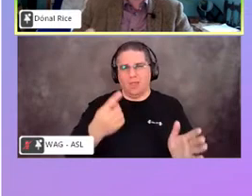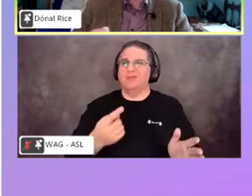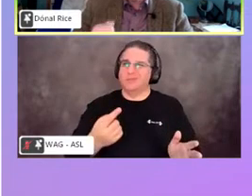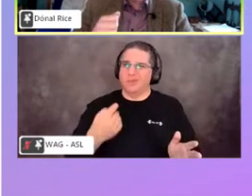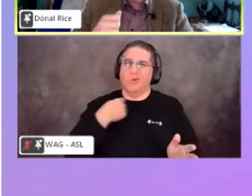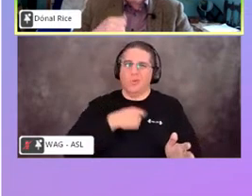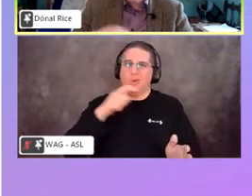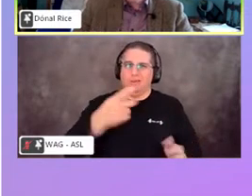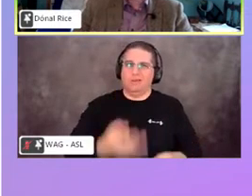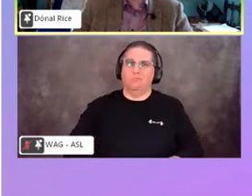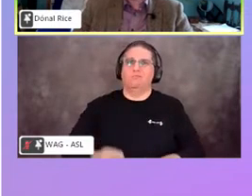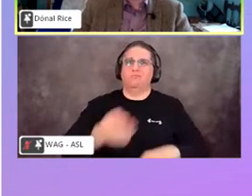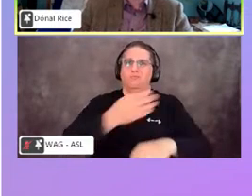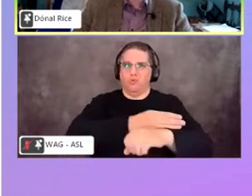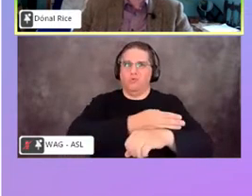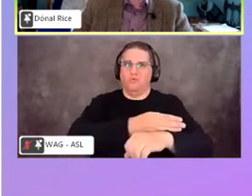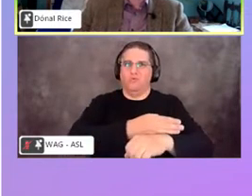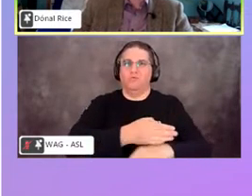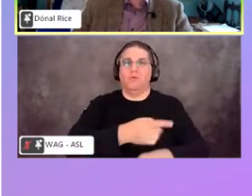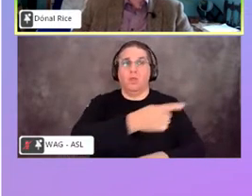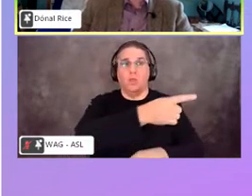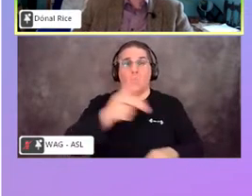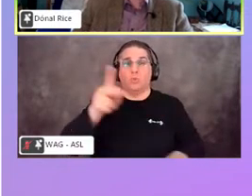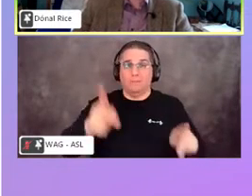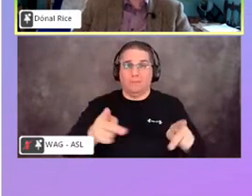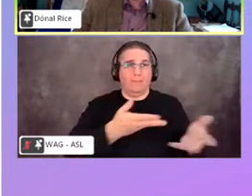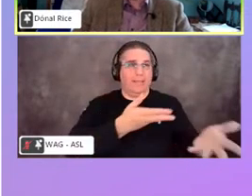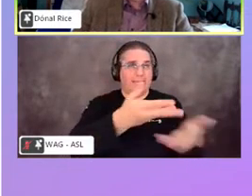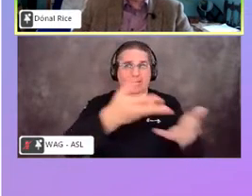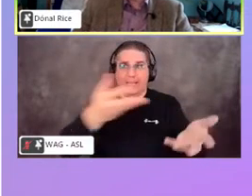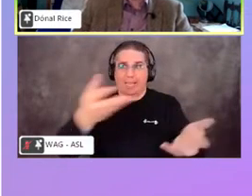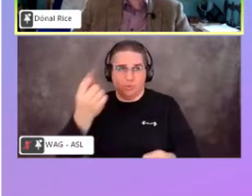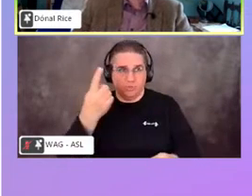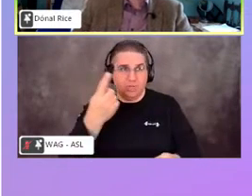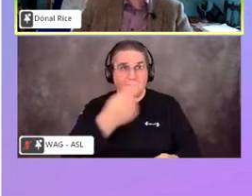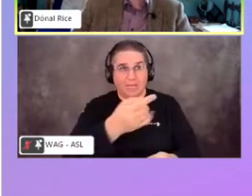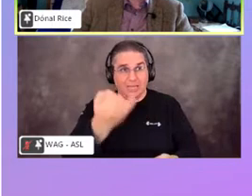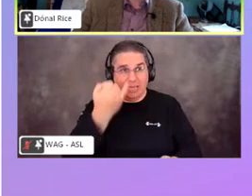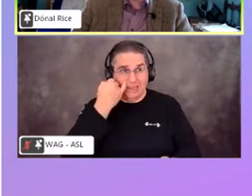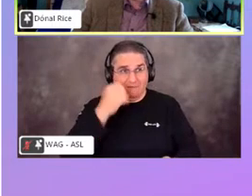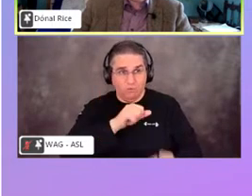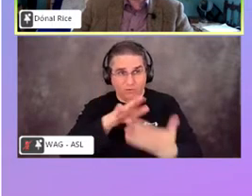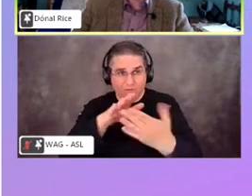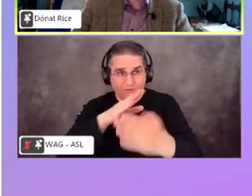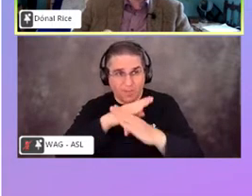their accessibility statement here we are not seeing that defense mechanism being used at all or with some public bodies and for most other